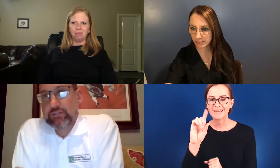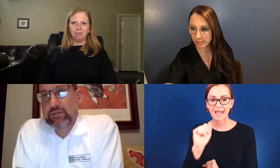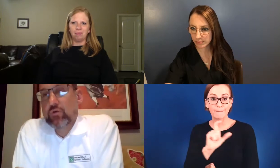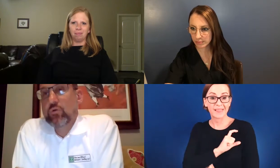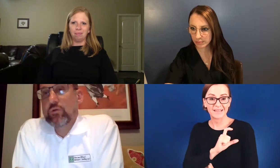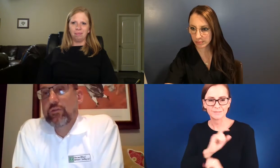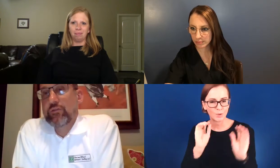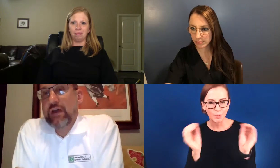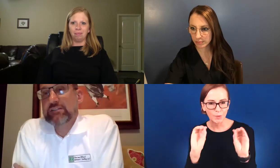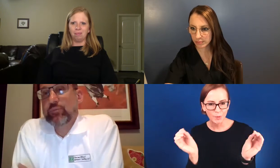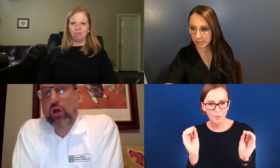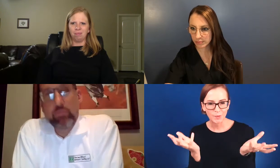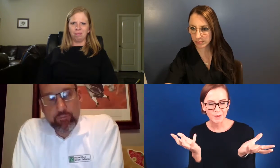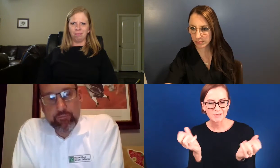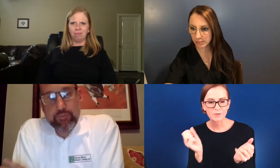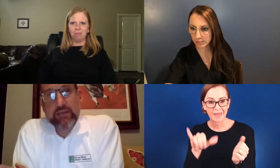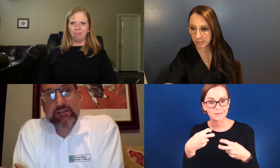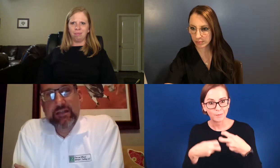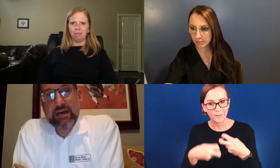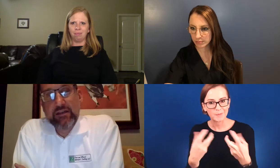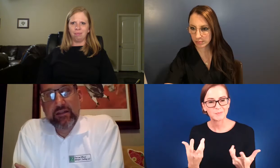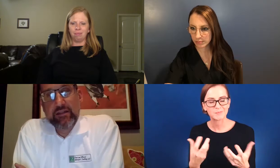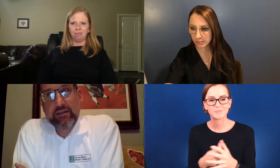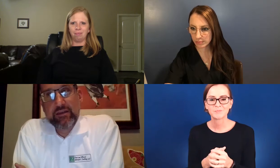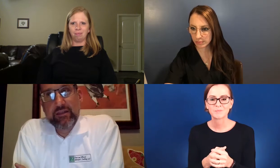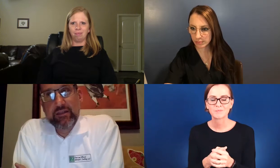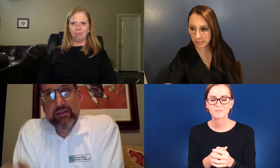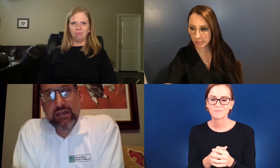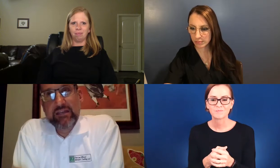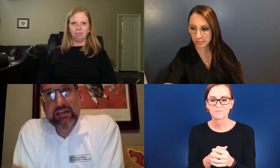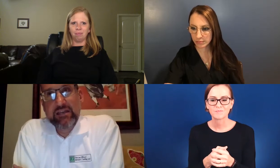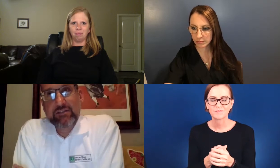so that's the problem is that the ADA is only enforced